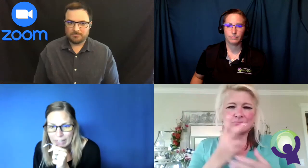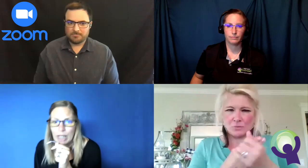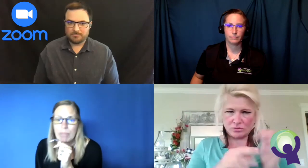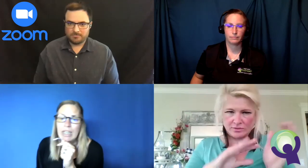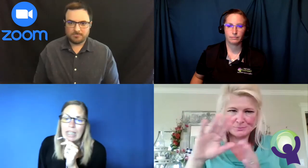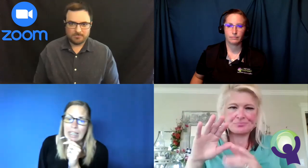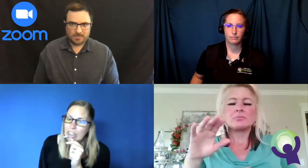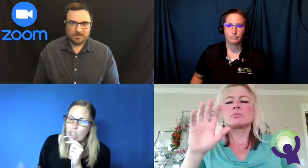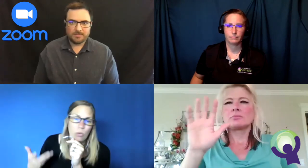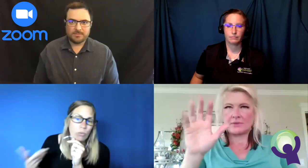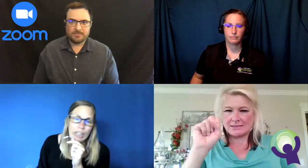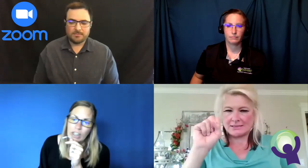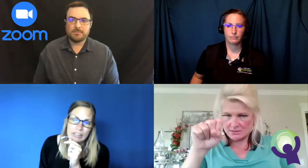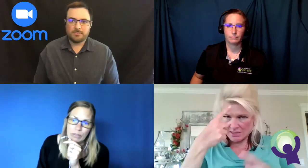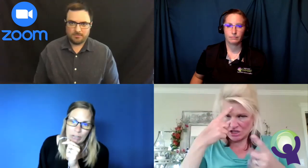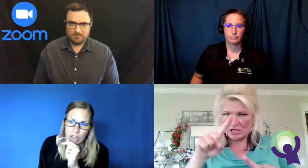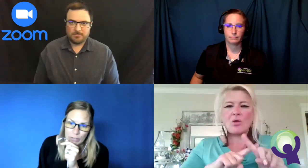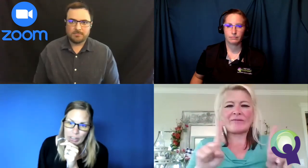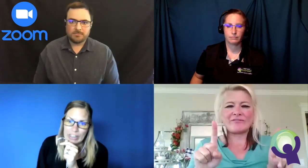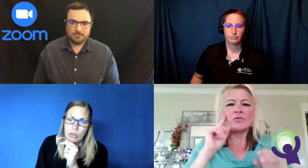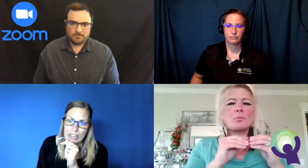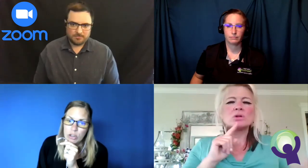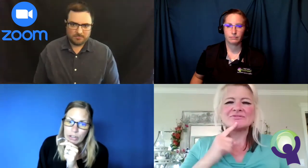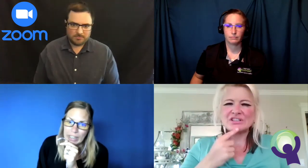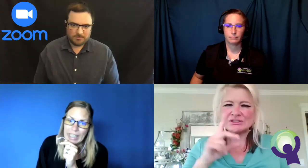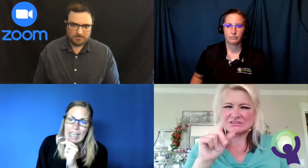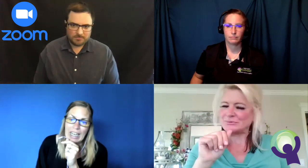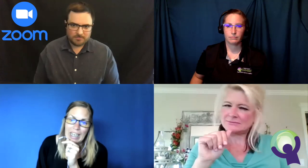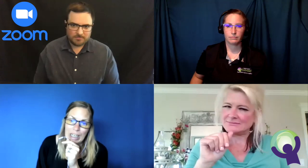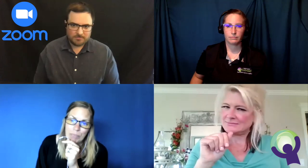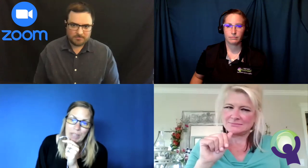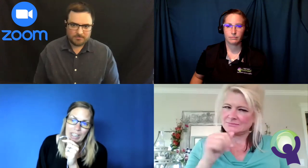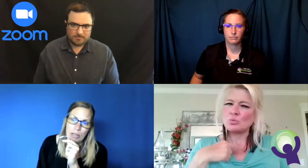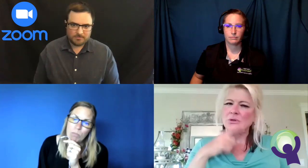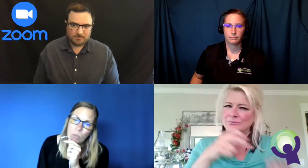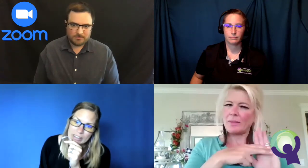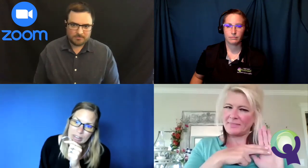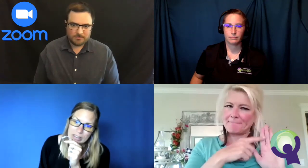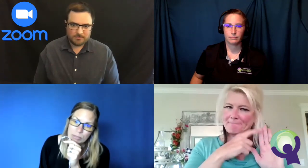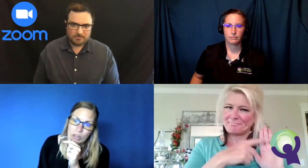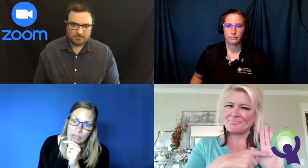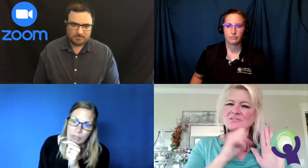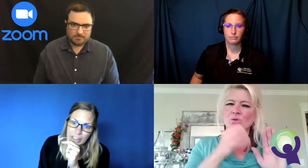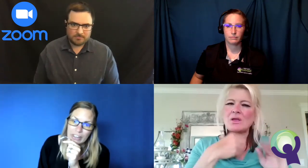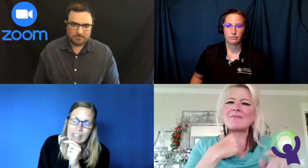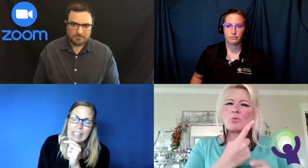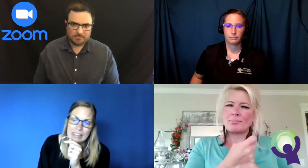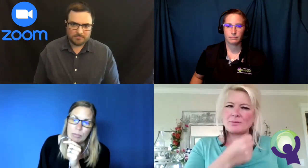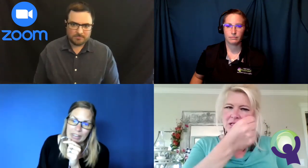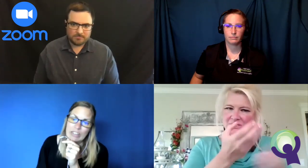them, regardless if they're deaf or hard of hearing. So I do agree and more severe disabilities,